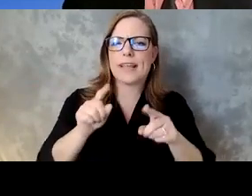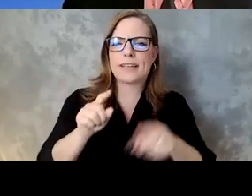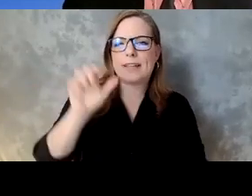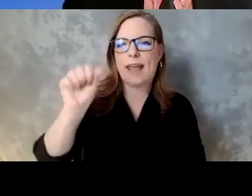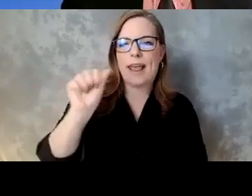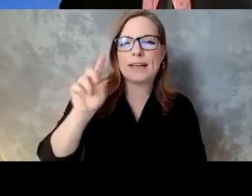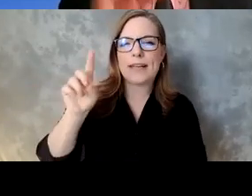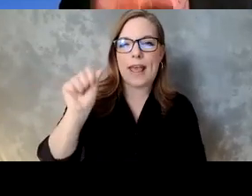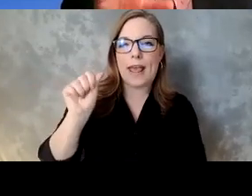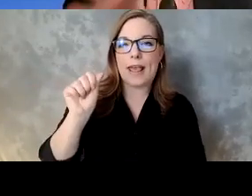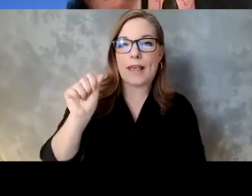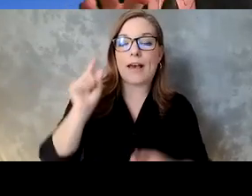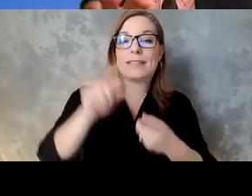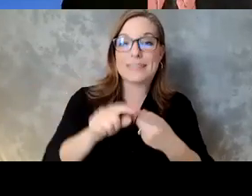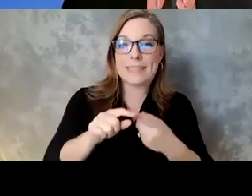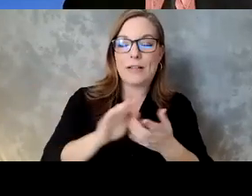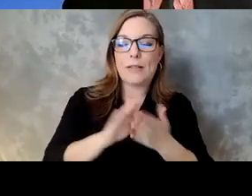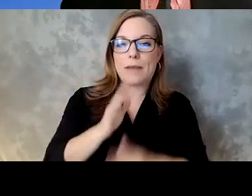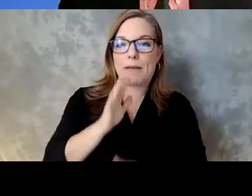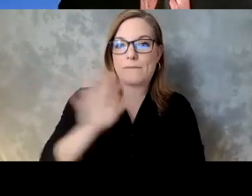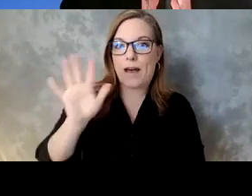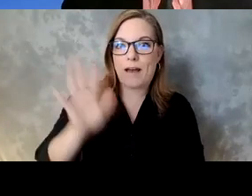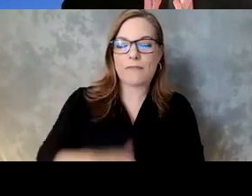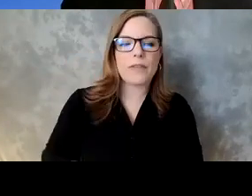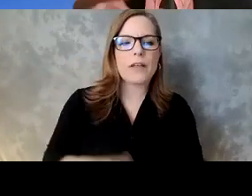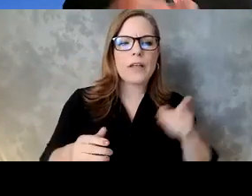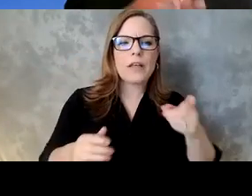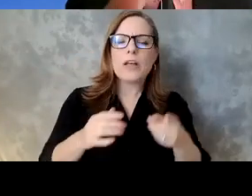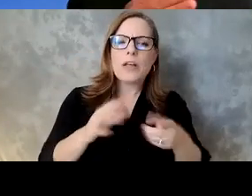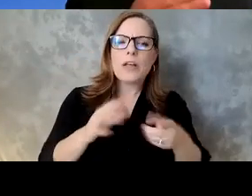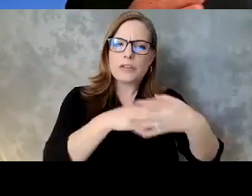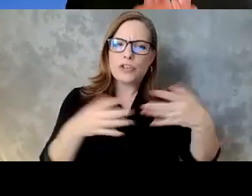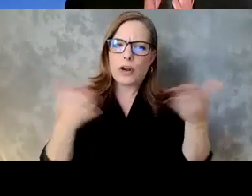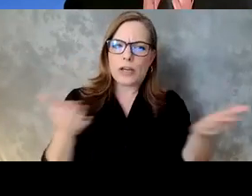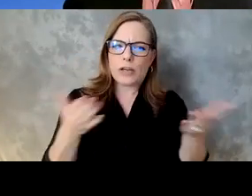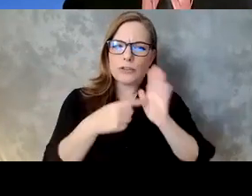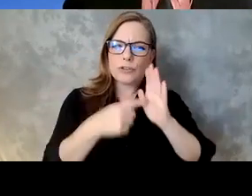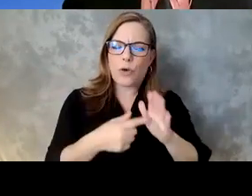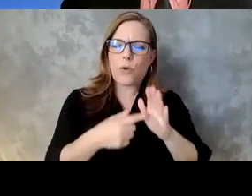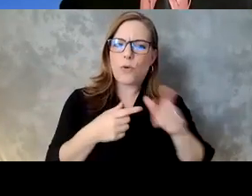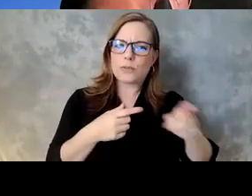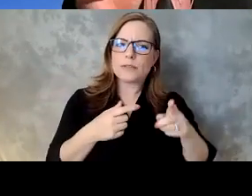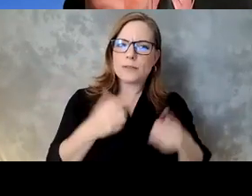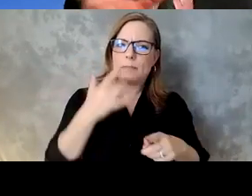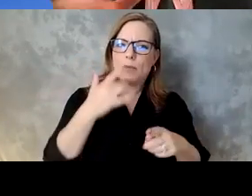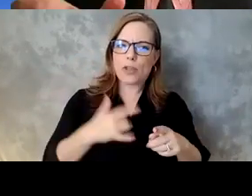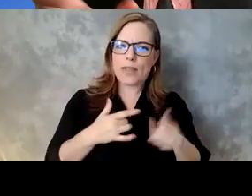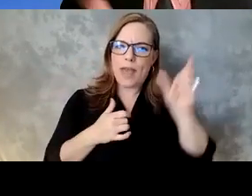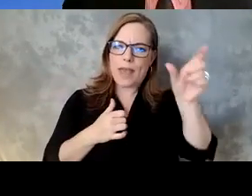birthday. The chart here provides the visual that based on the birthdays of children. Cohorts